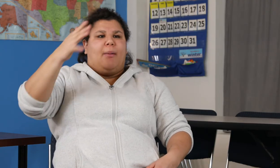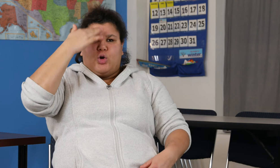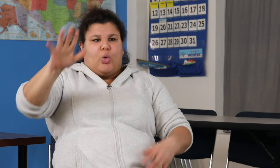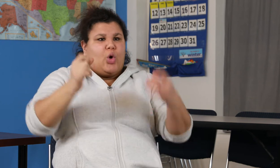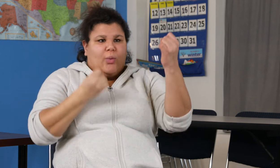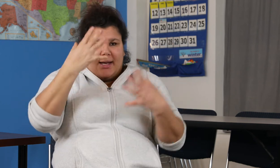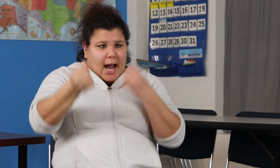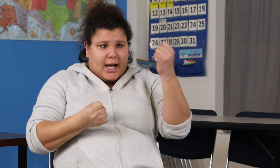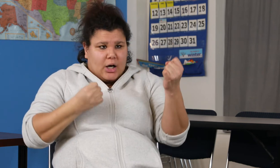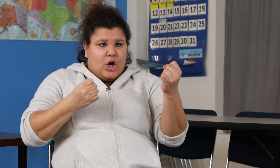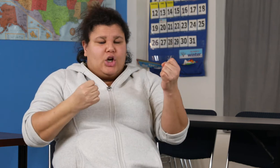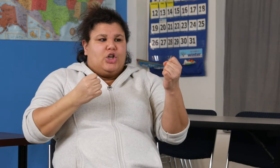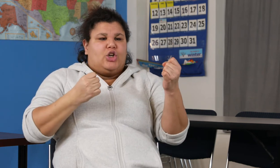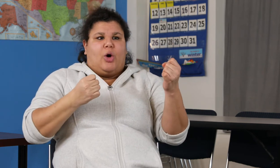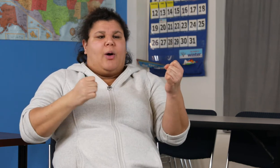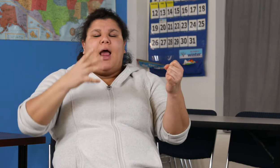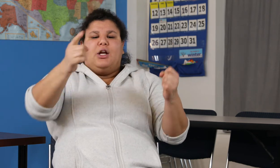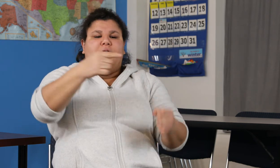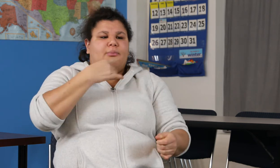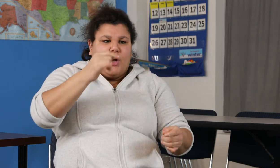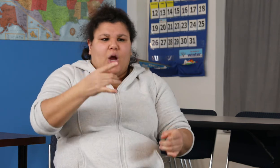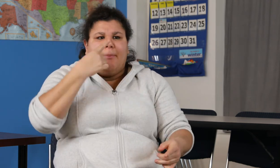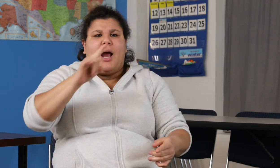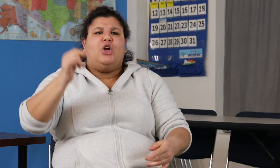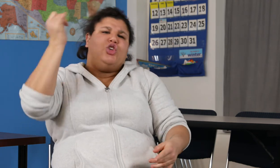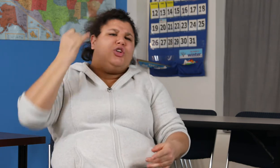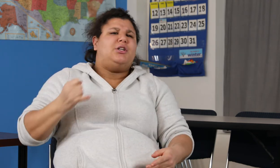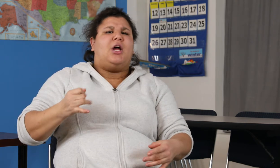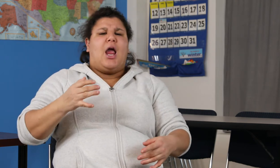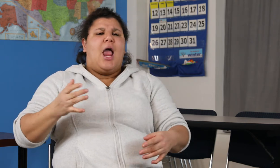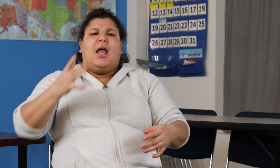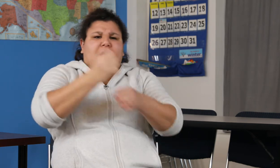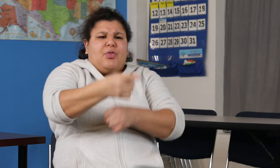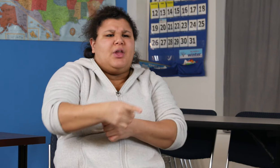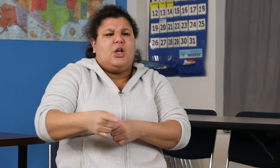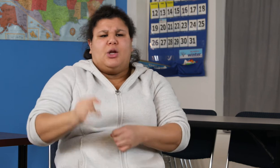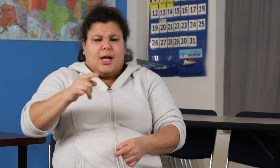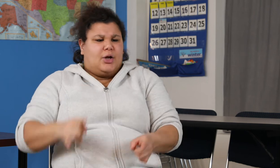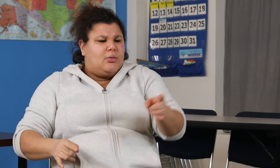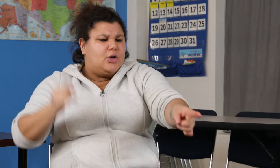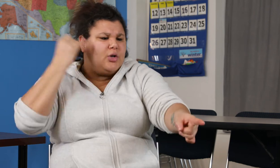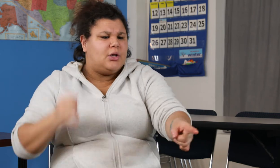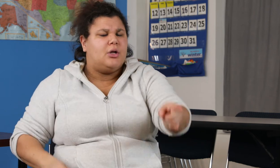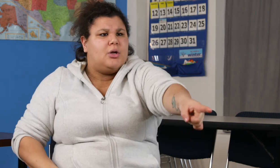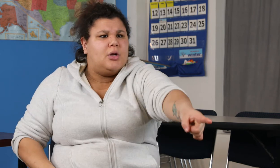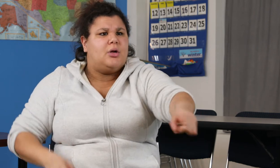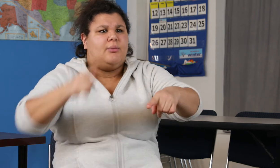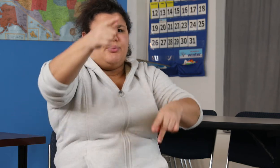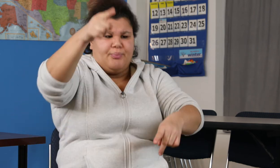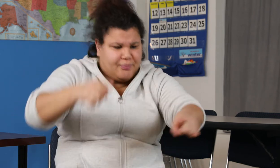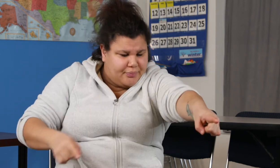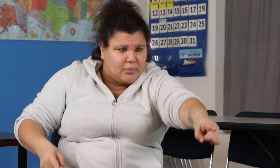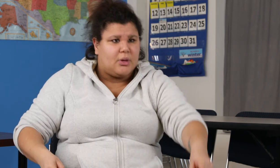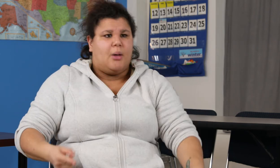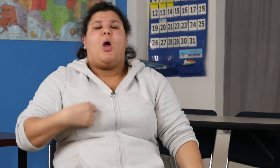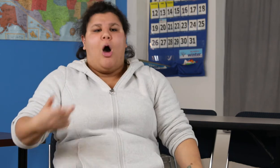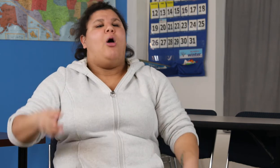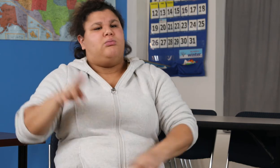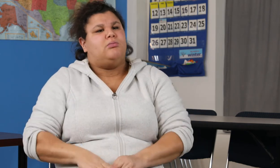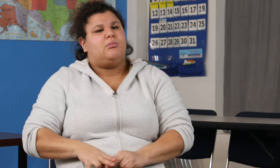My grandma didn't know sign. So, she would just go "Jalesa, get this, get this." [pointing, pointing] I would go, oh, she's telling me to sit down.